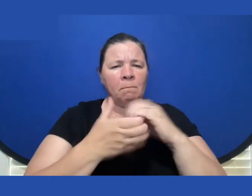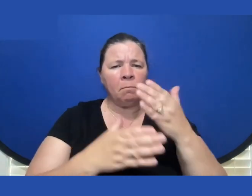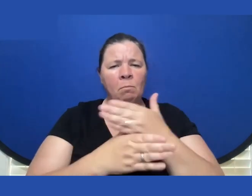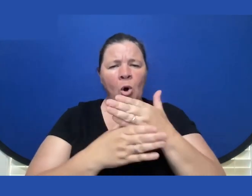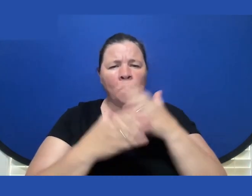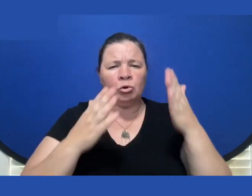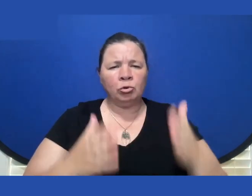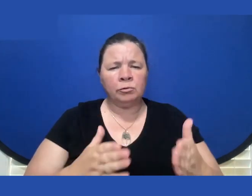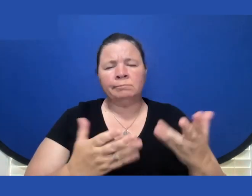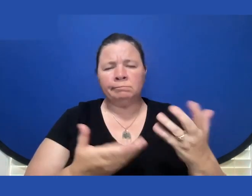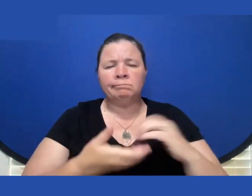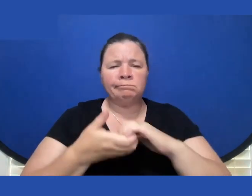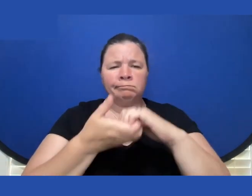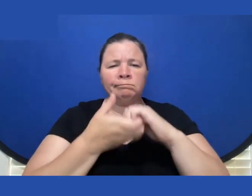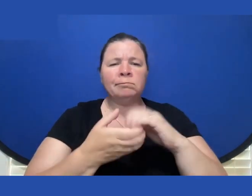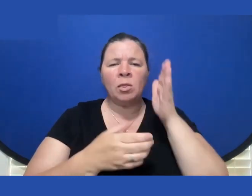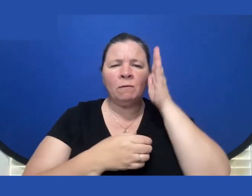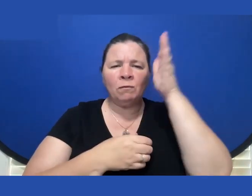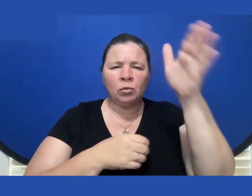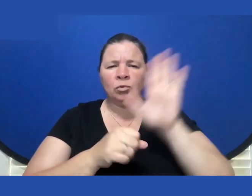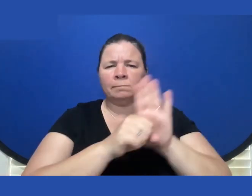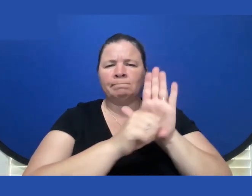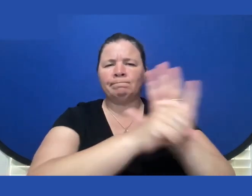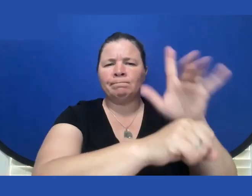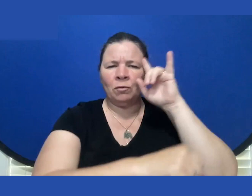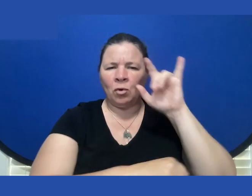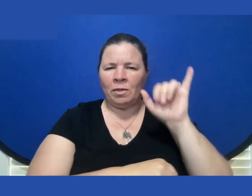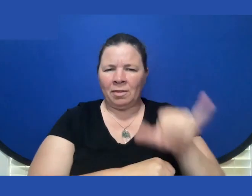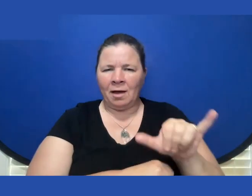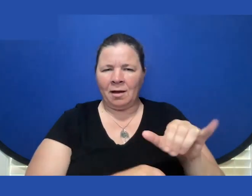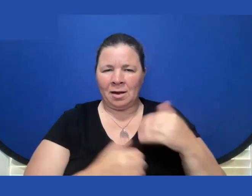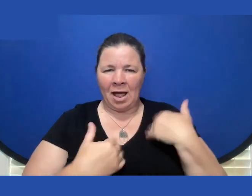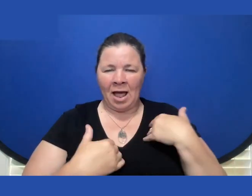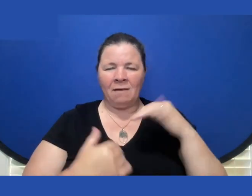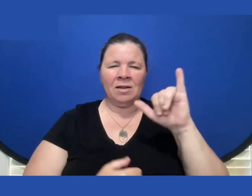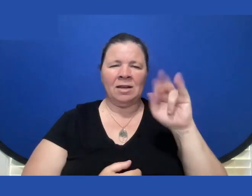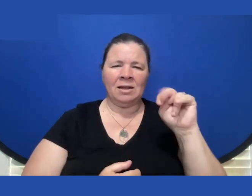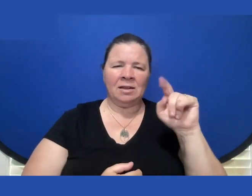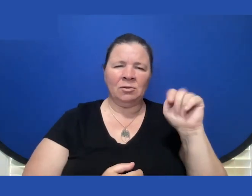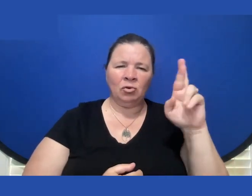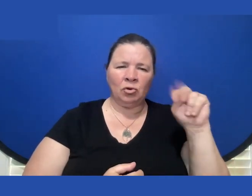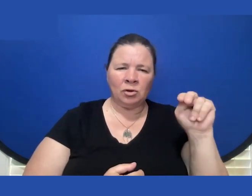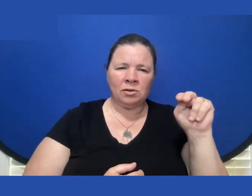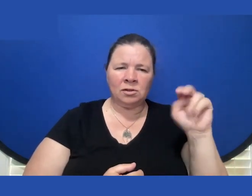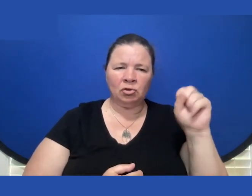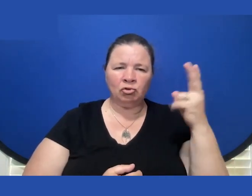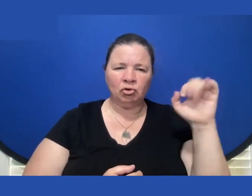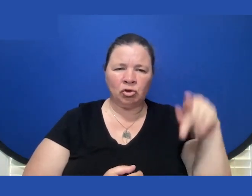that we really want to kind of push forward, like, you know, is there internships? Is there ways that we can get more involved